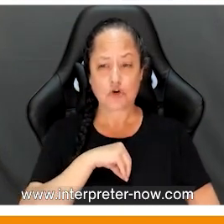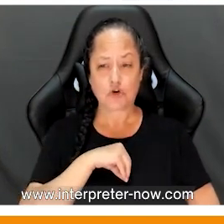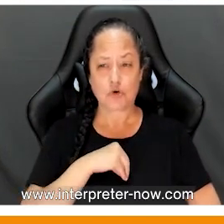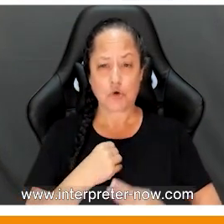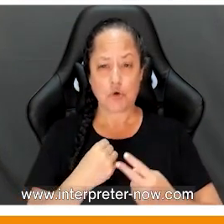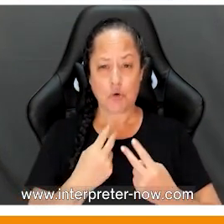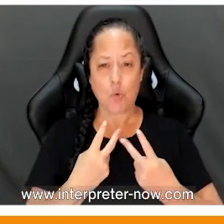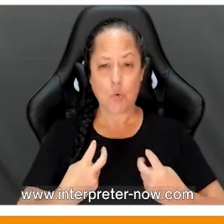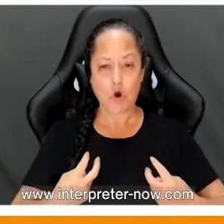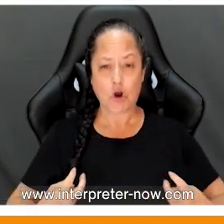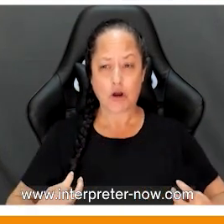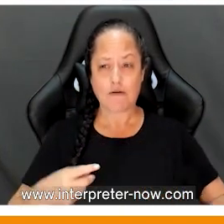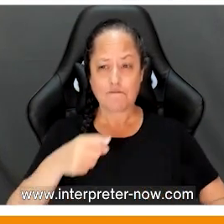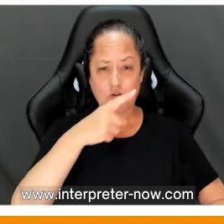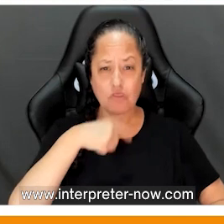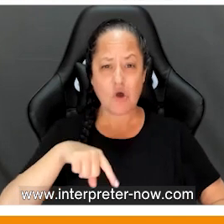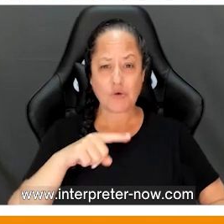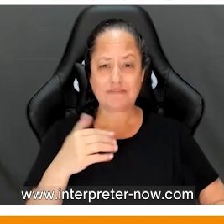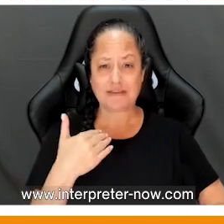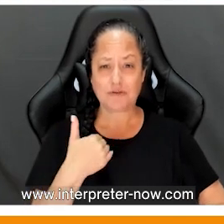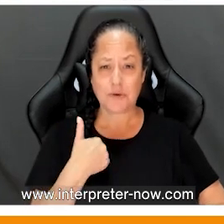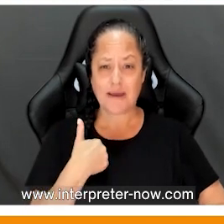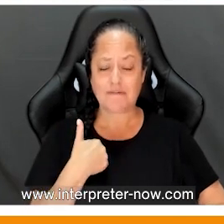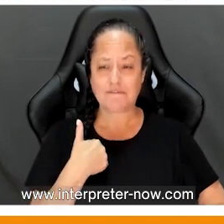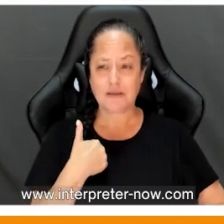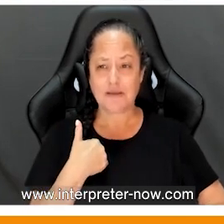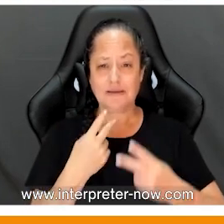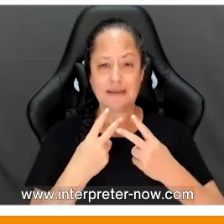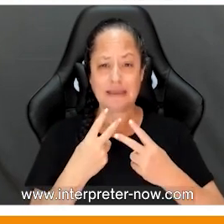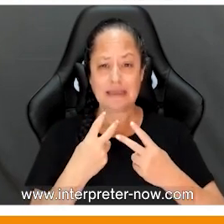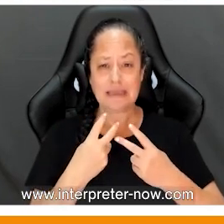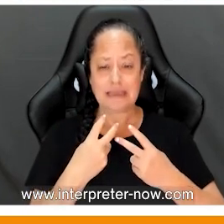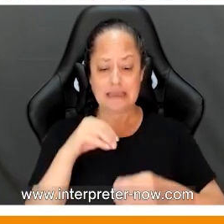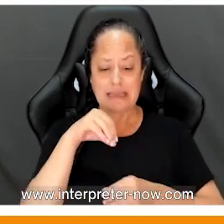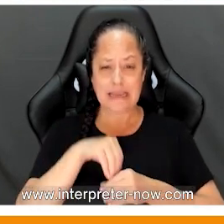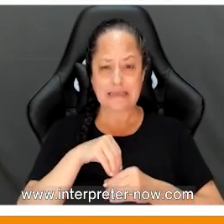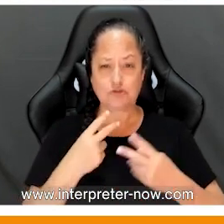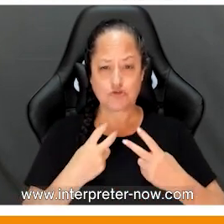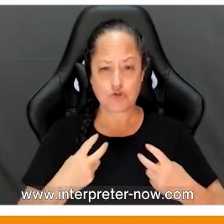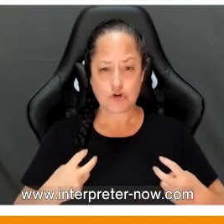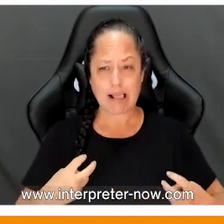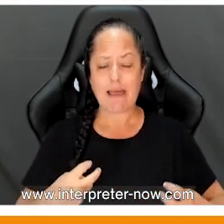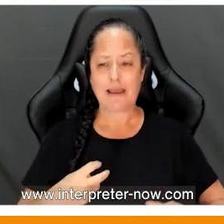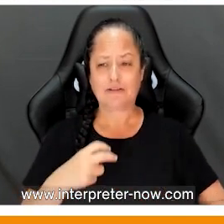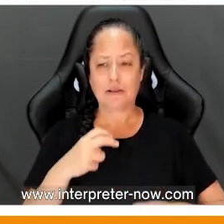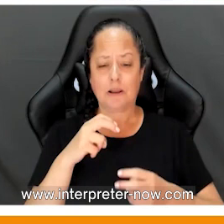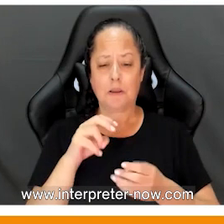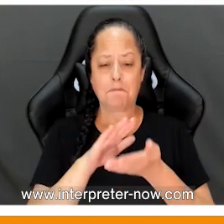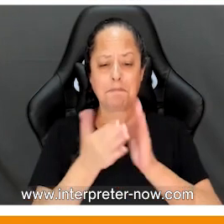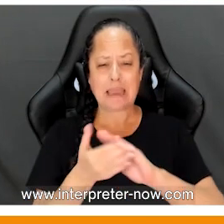who have internalized, so that we can become more authentic at work and outside of work.